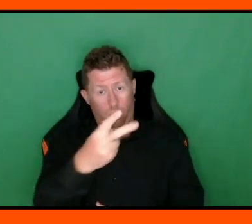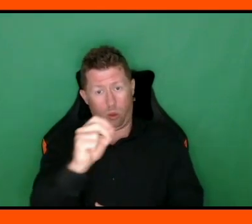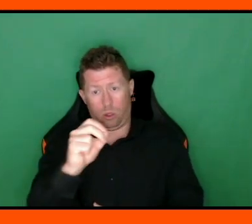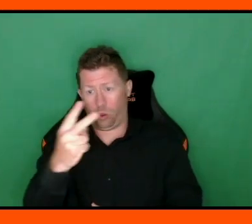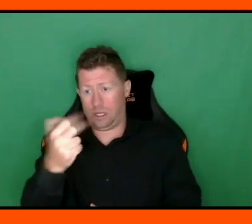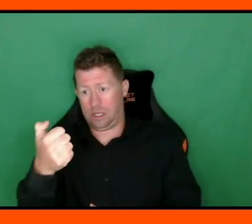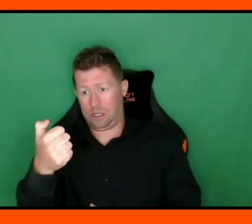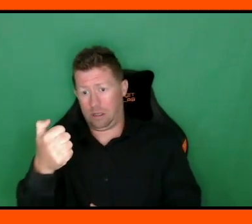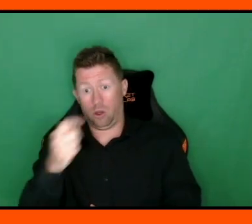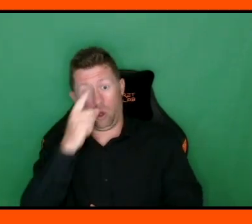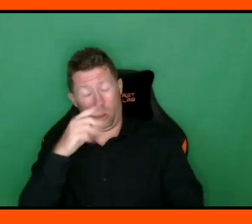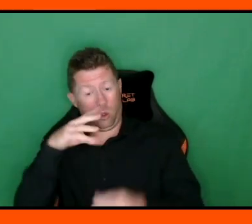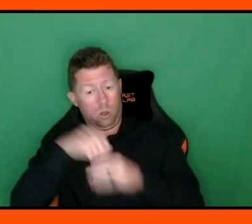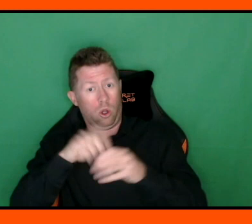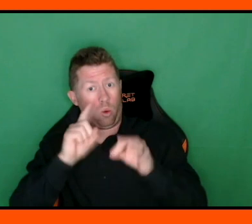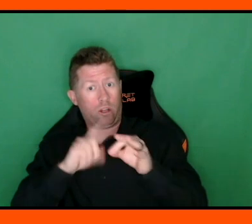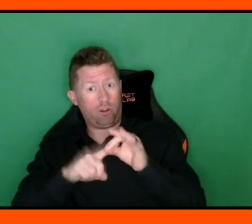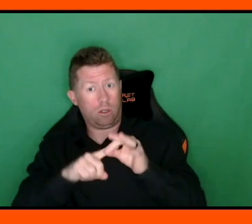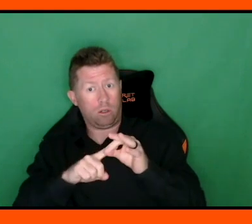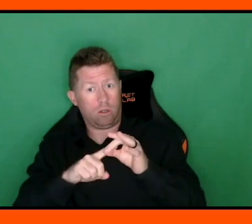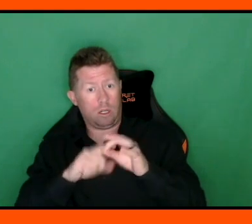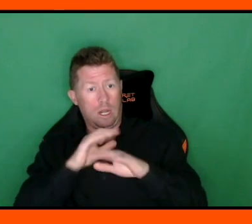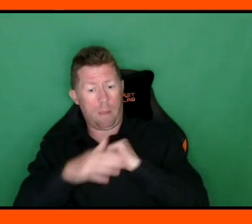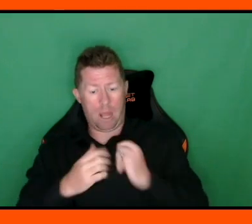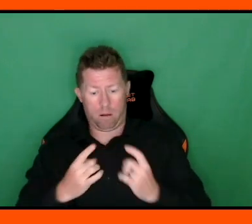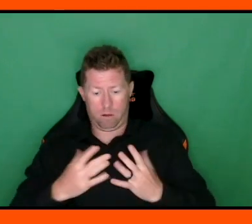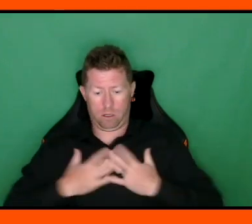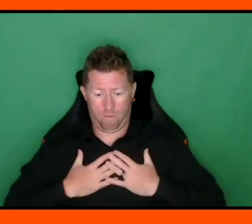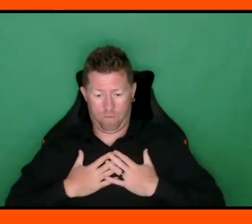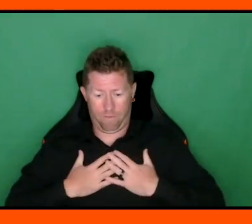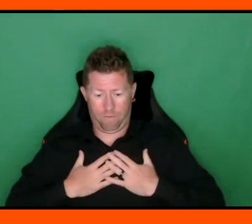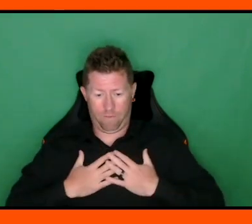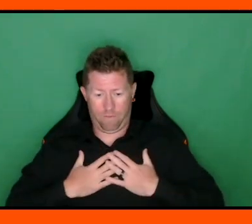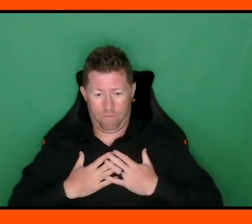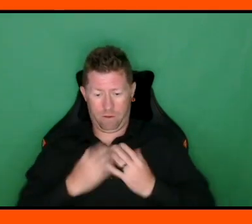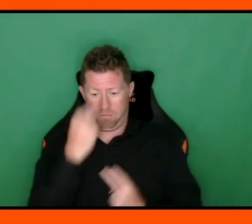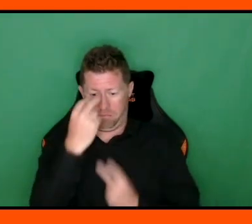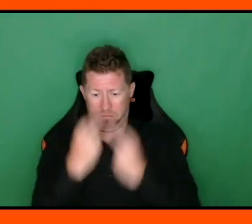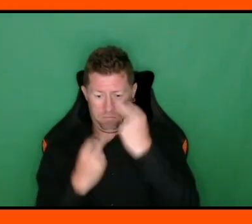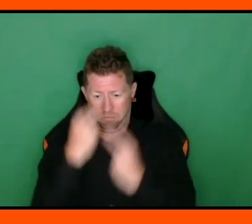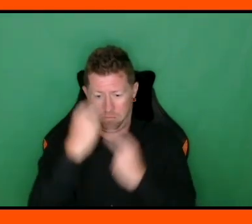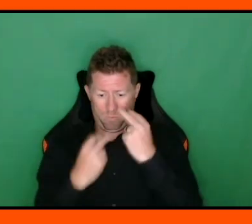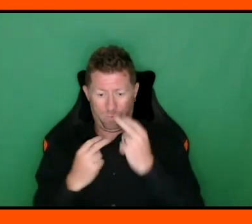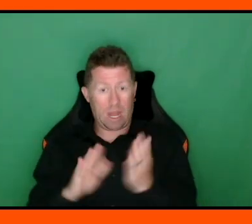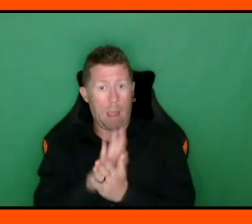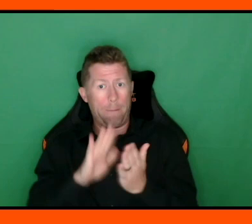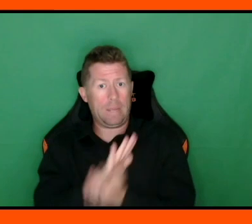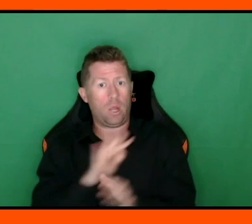asking about a person’s self-assessed happiness and that’s actually based on some research